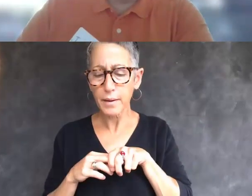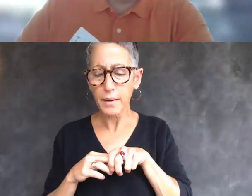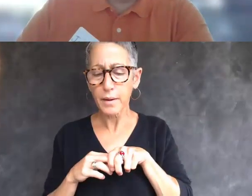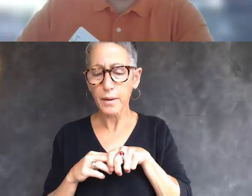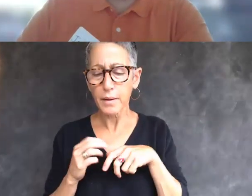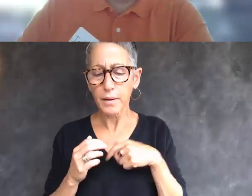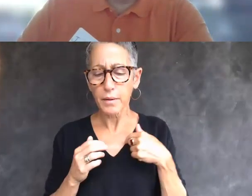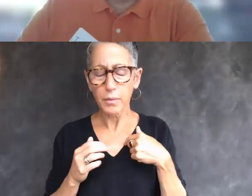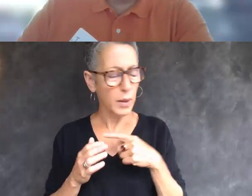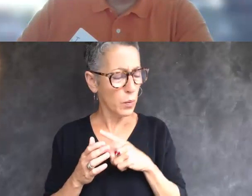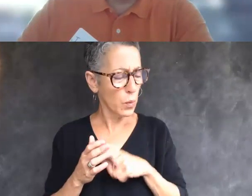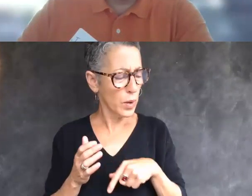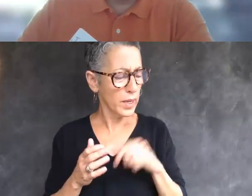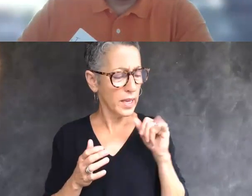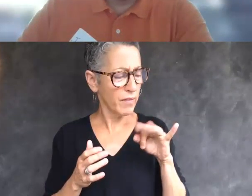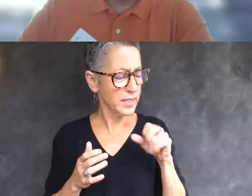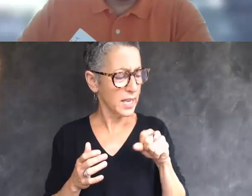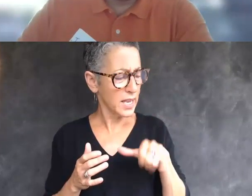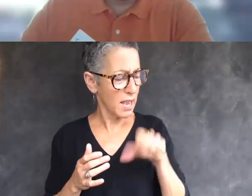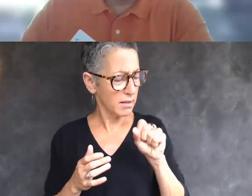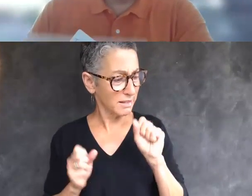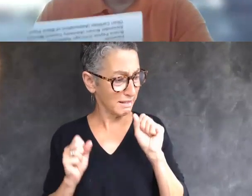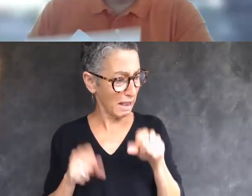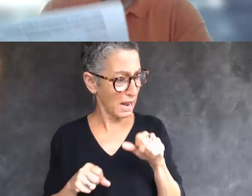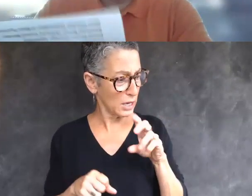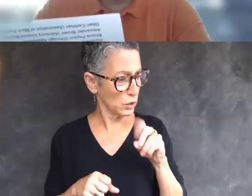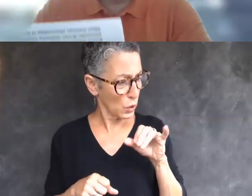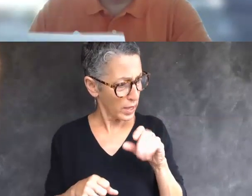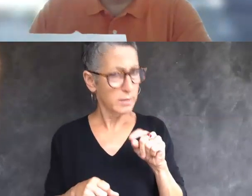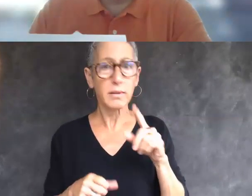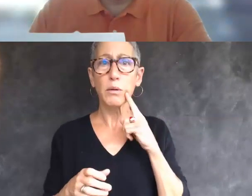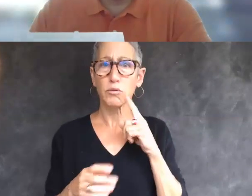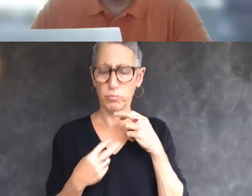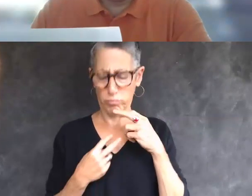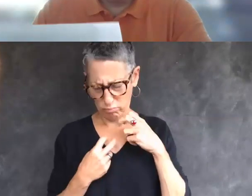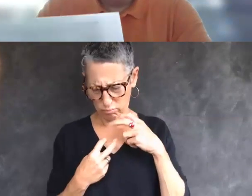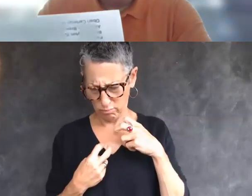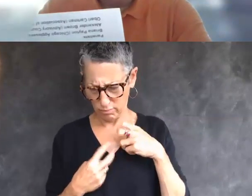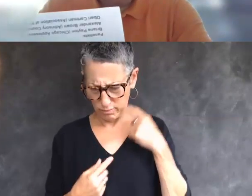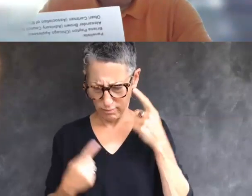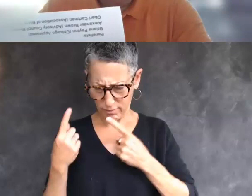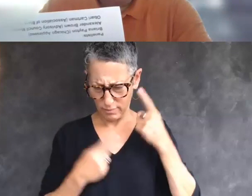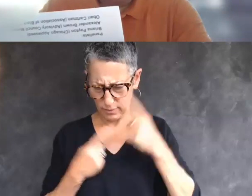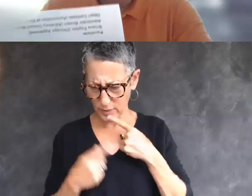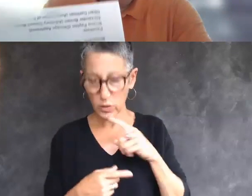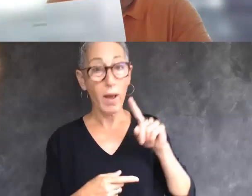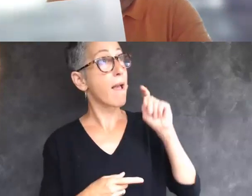And like, can I actually do whatever it is that they're asking me? So I just was asking for clarification. I was like, What?